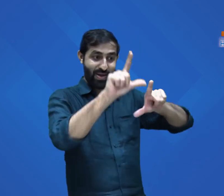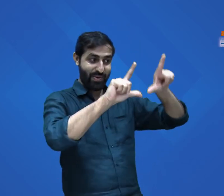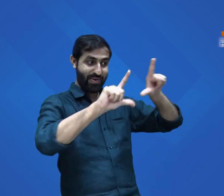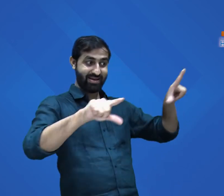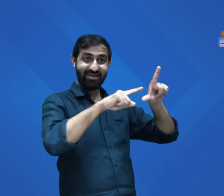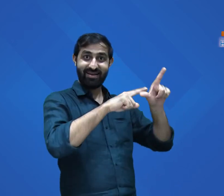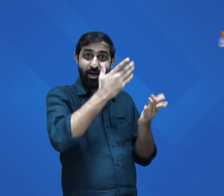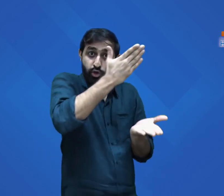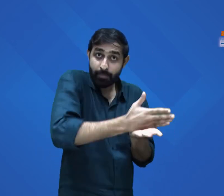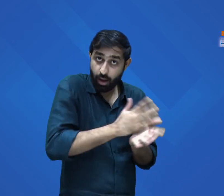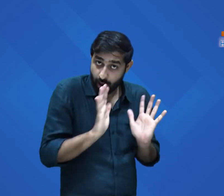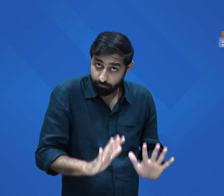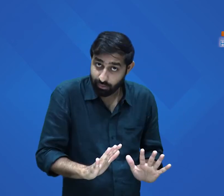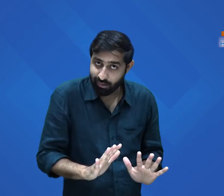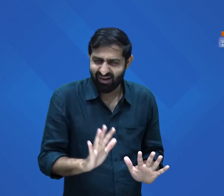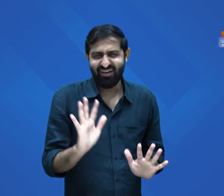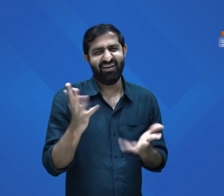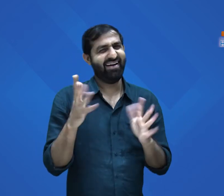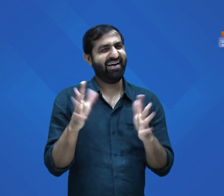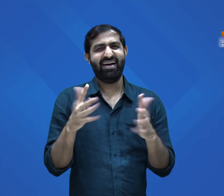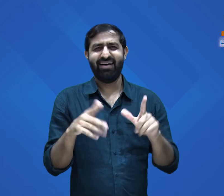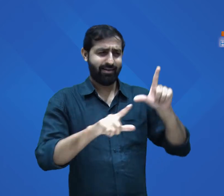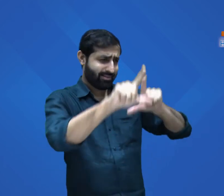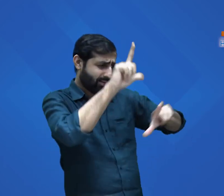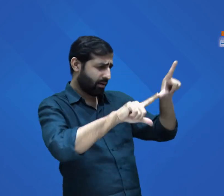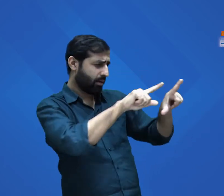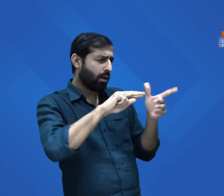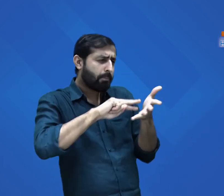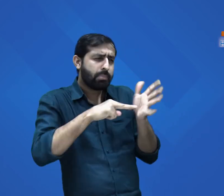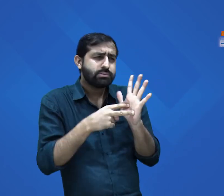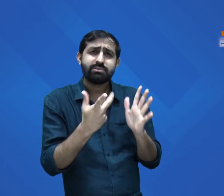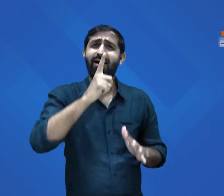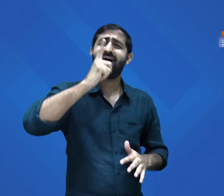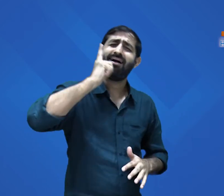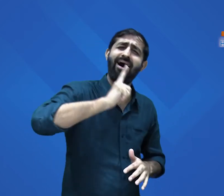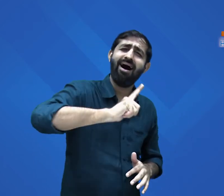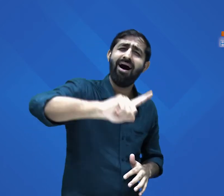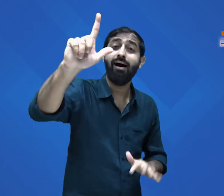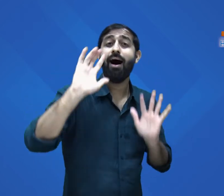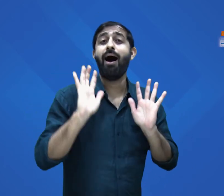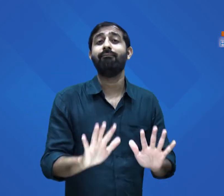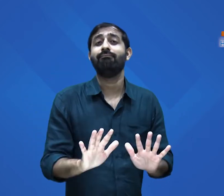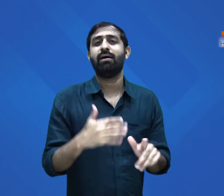Language learning never stops. It is an endless process which continues throughout life.